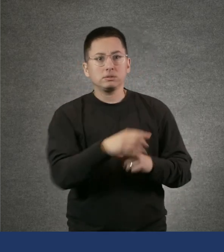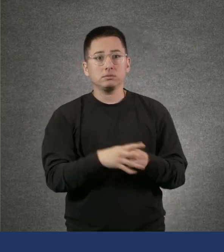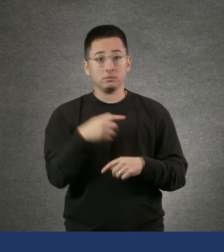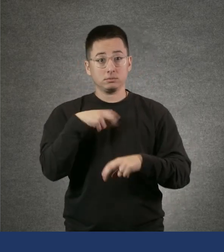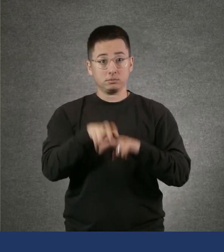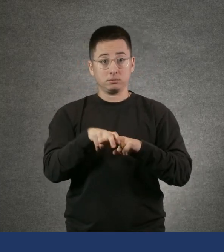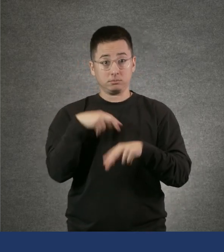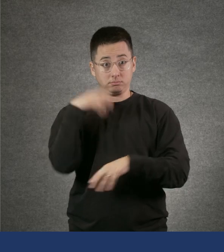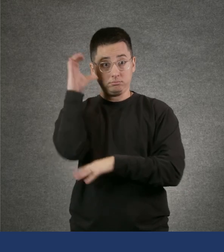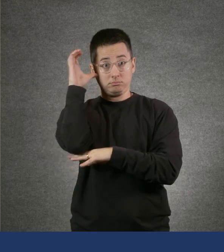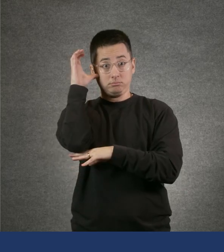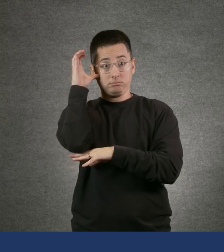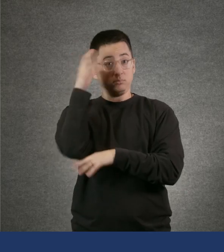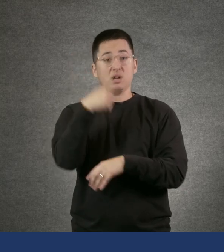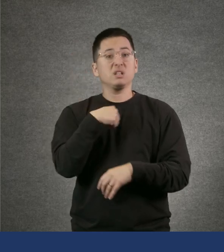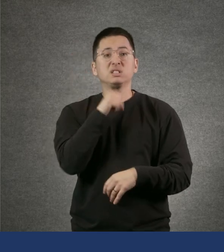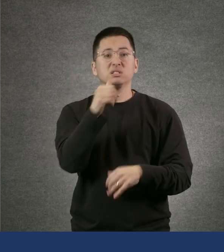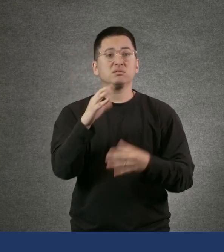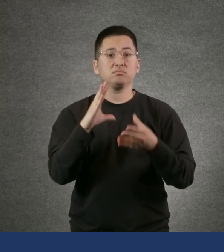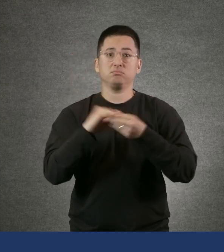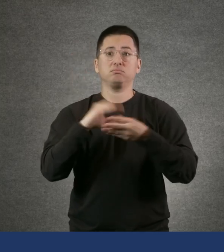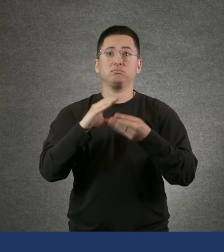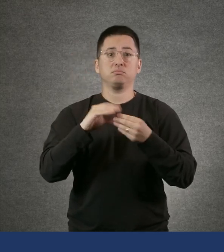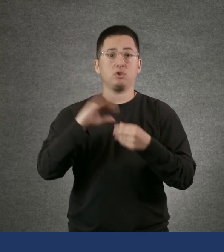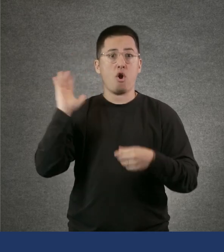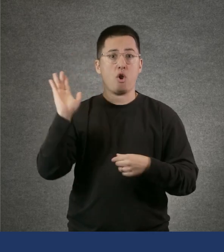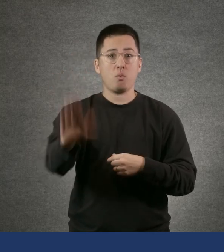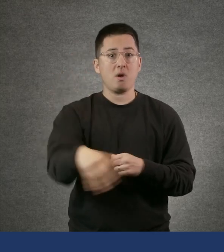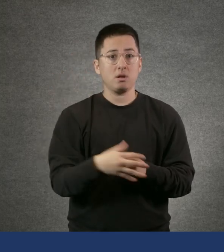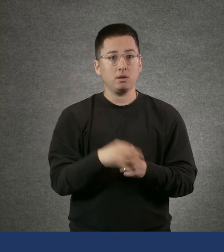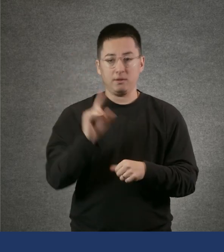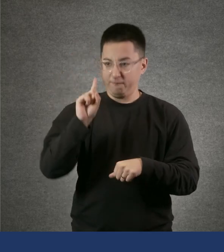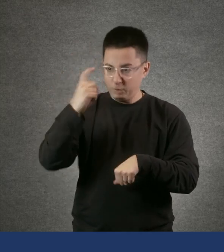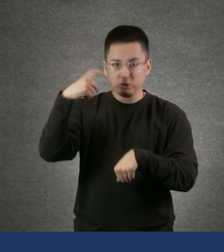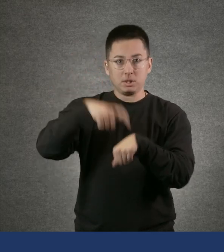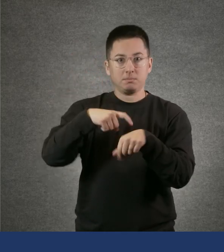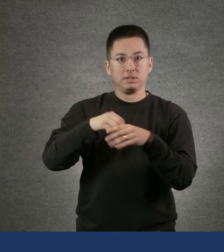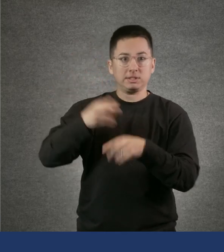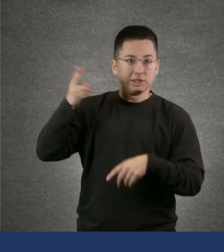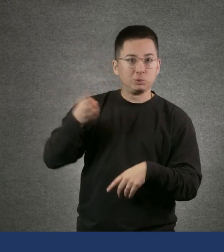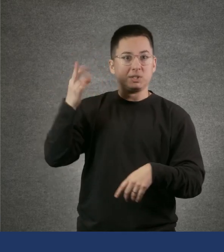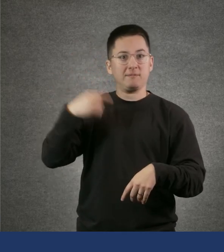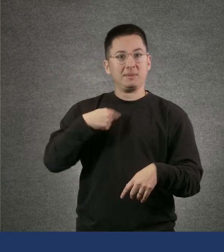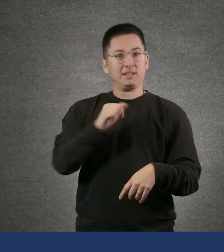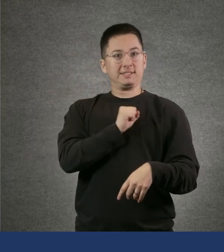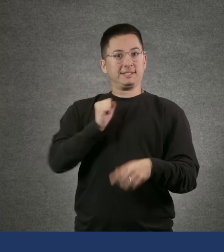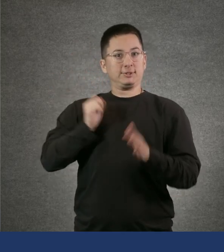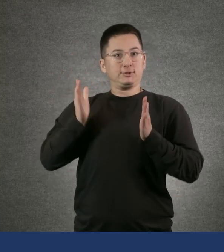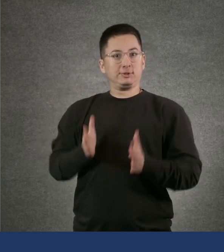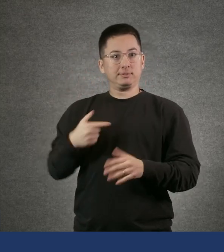That's the first time in the history of me as a Senator that I actually sat and listened,